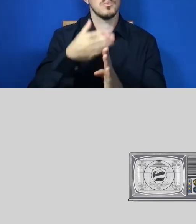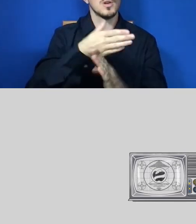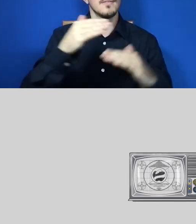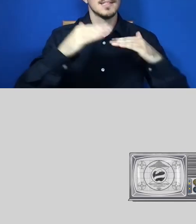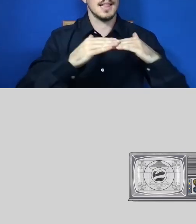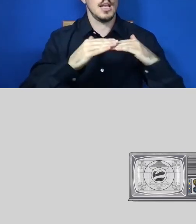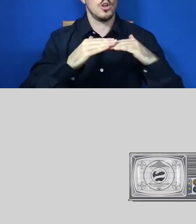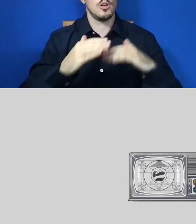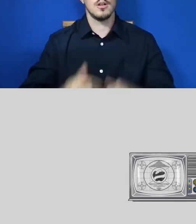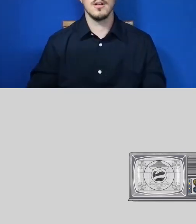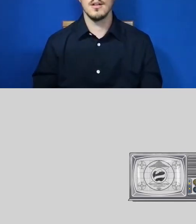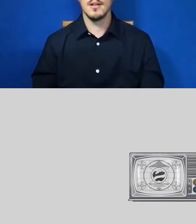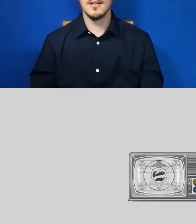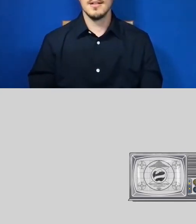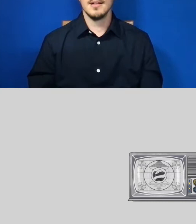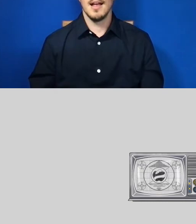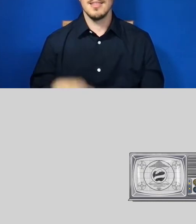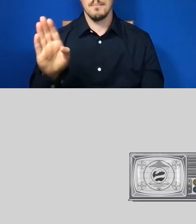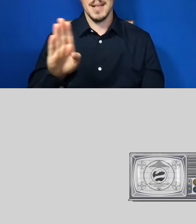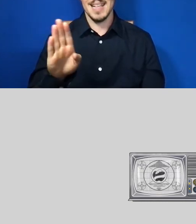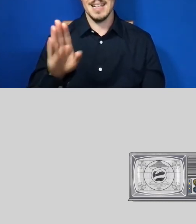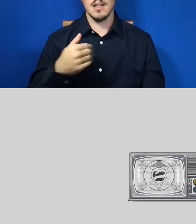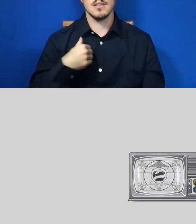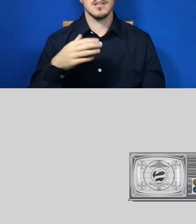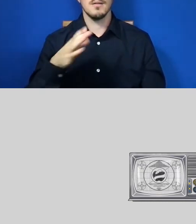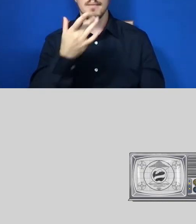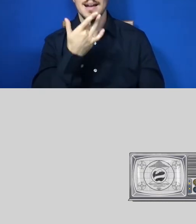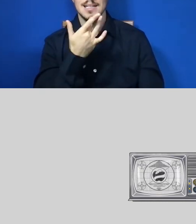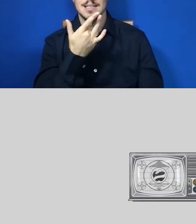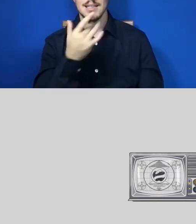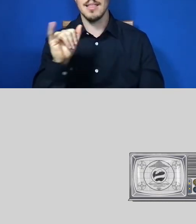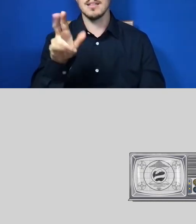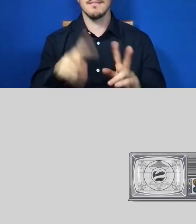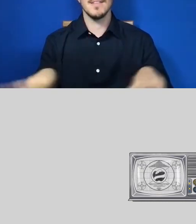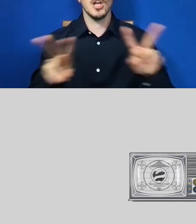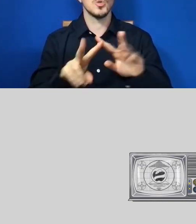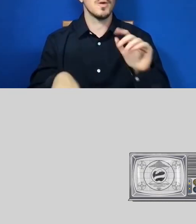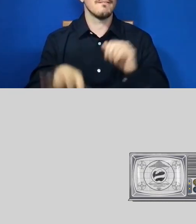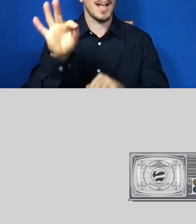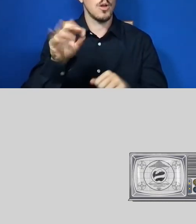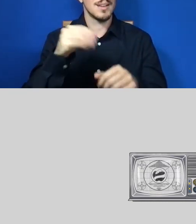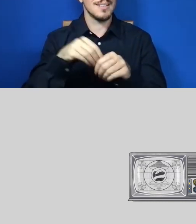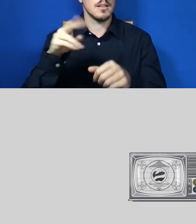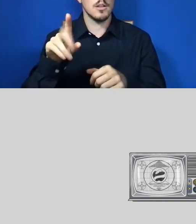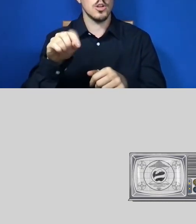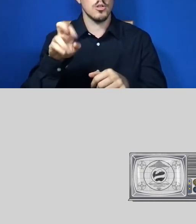which is the input layer, in this case. And the B is the bias, which is the value found in the neuron.